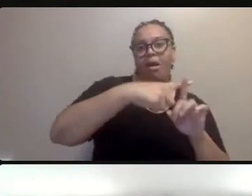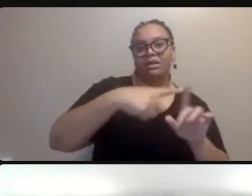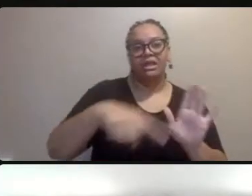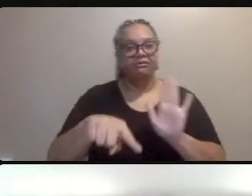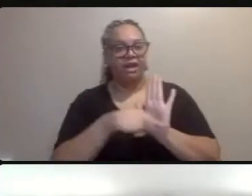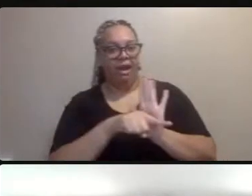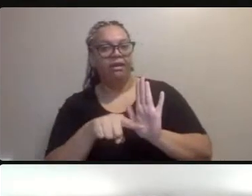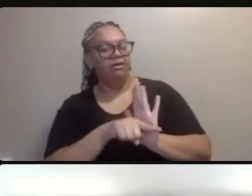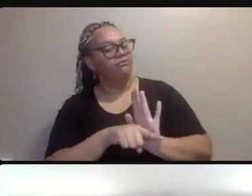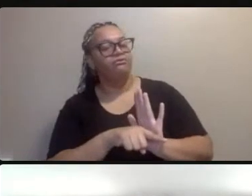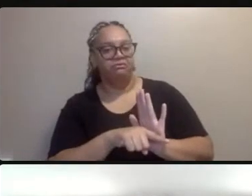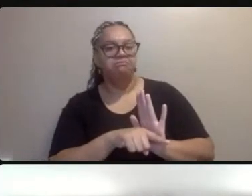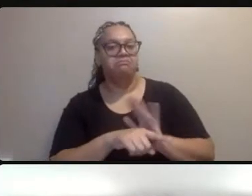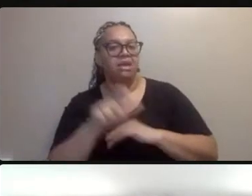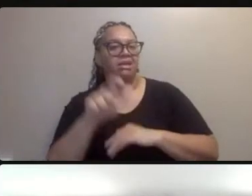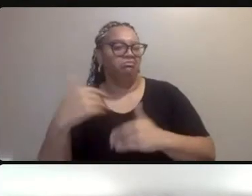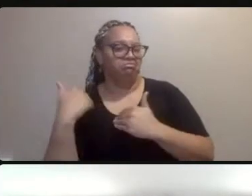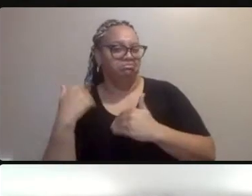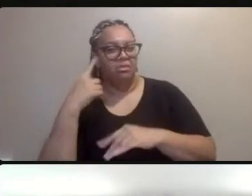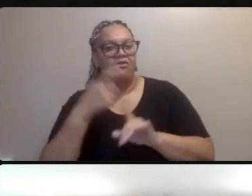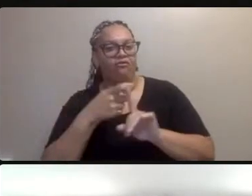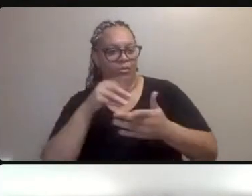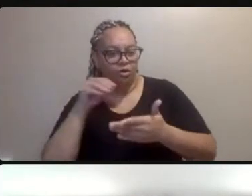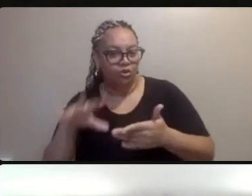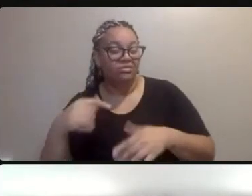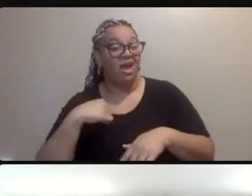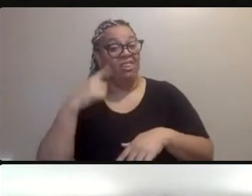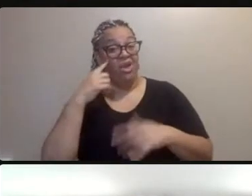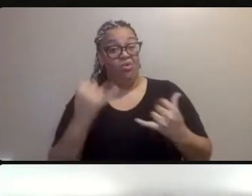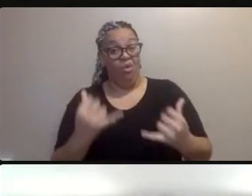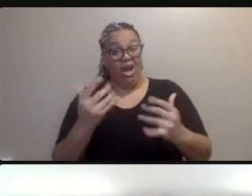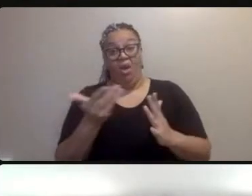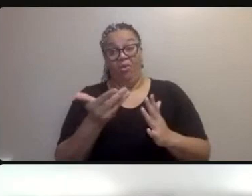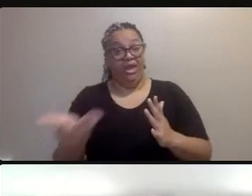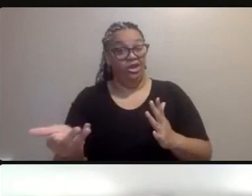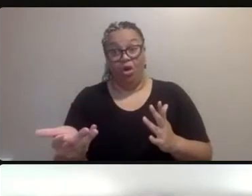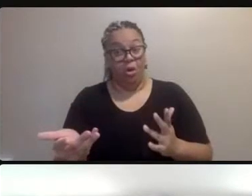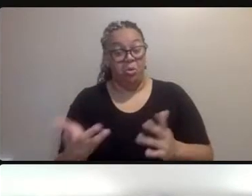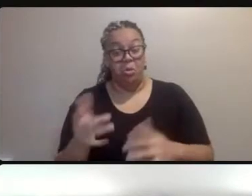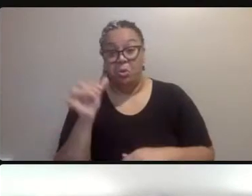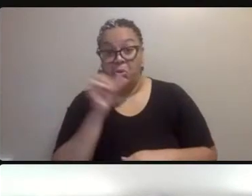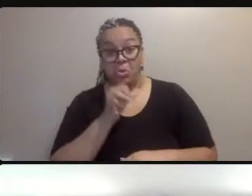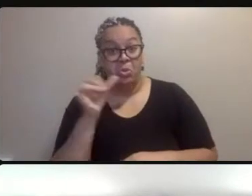BOTH POSITIVE AND NEGATIVE AS A